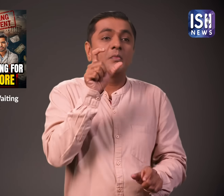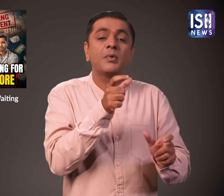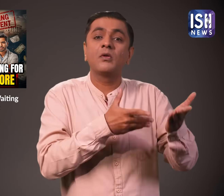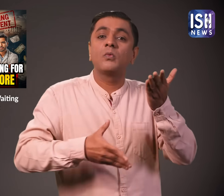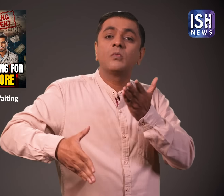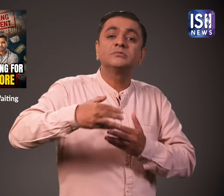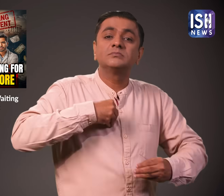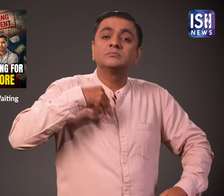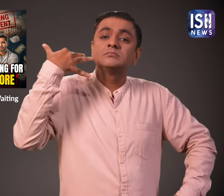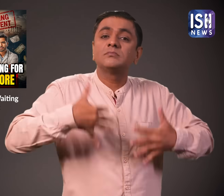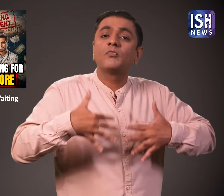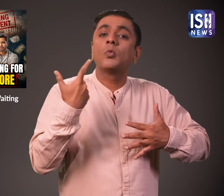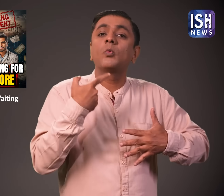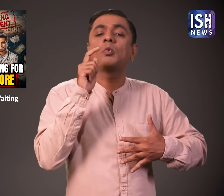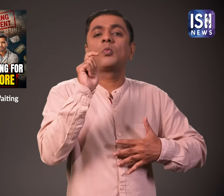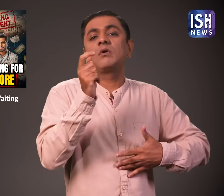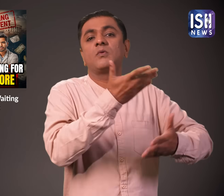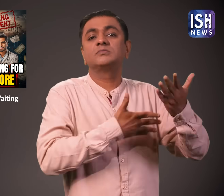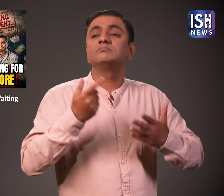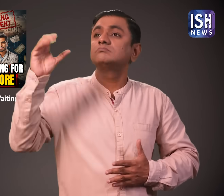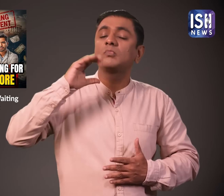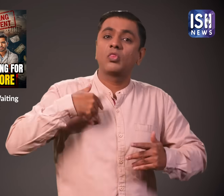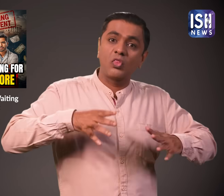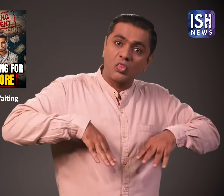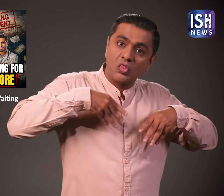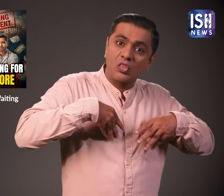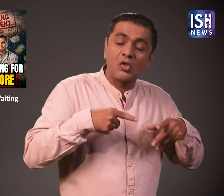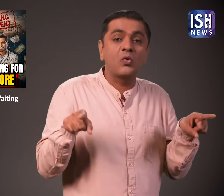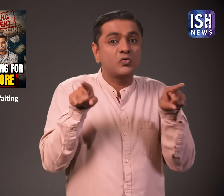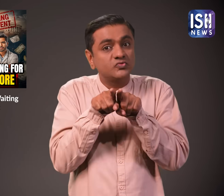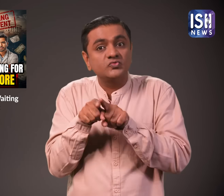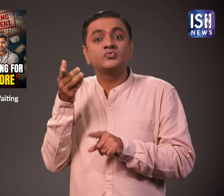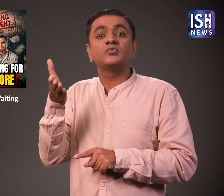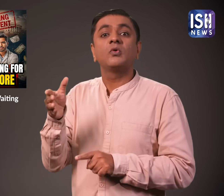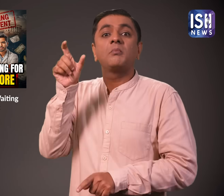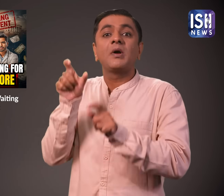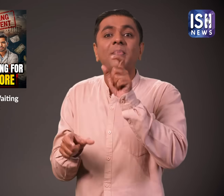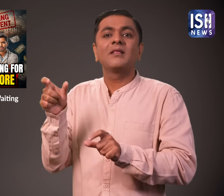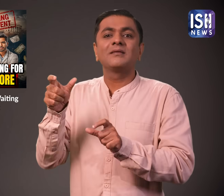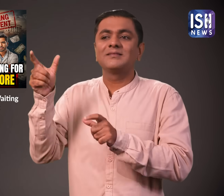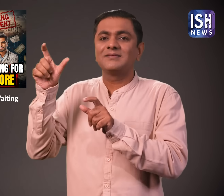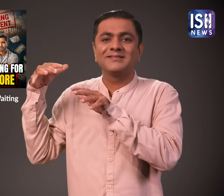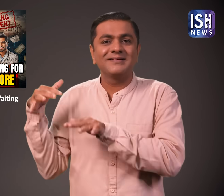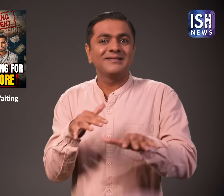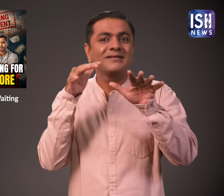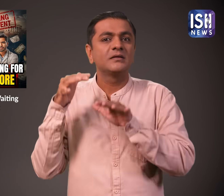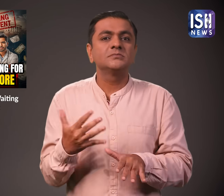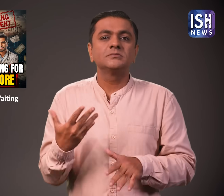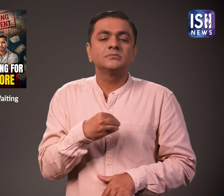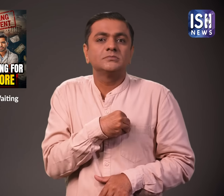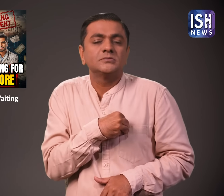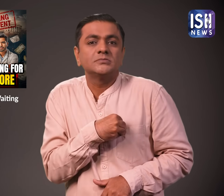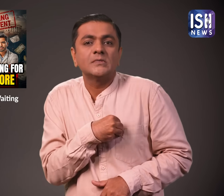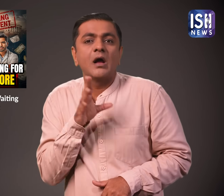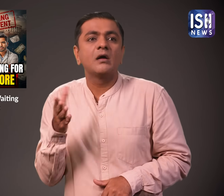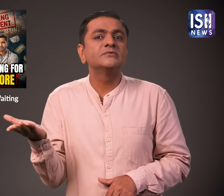They are suffering losses, and patients are enduring hardships.